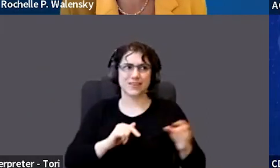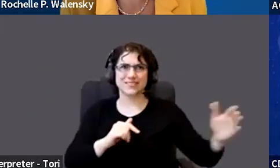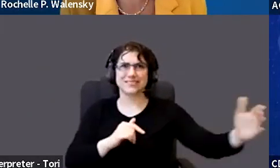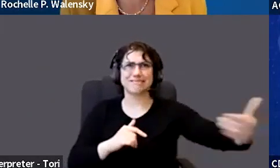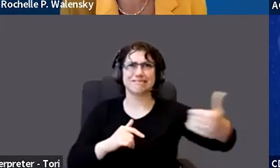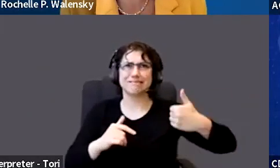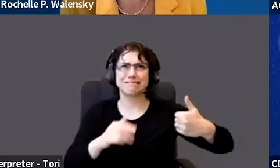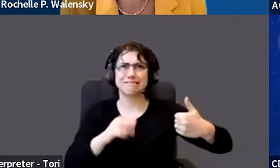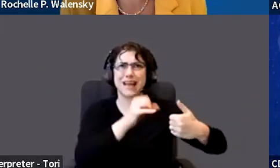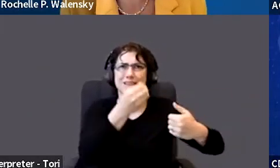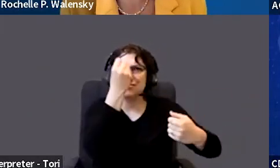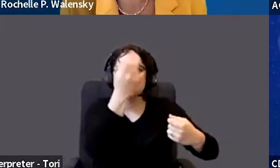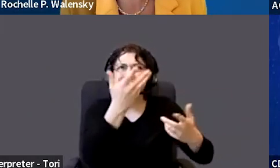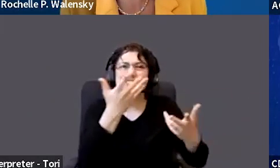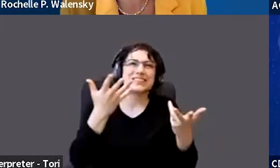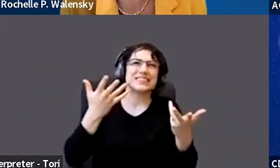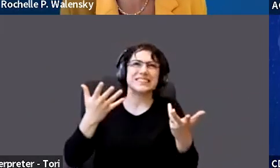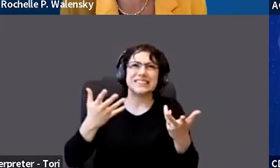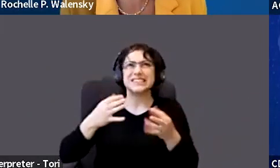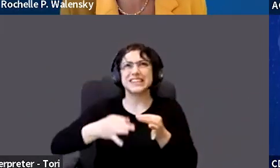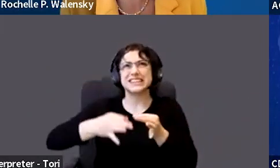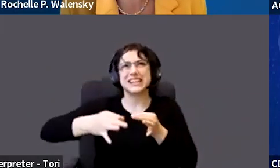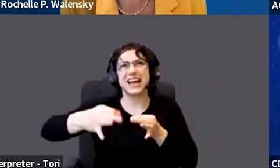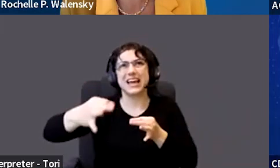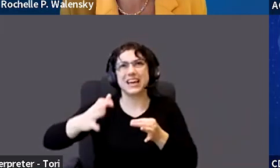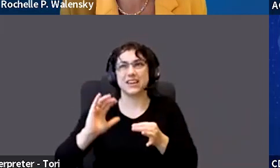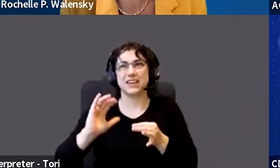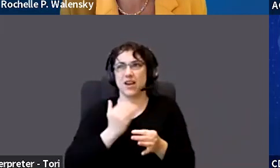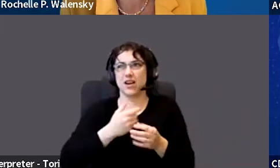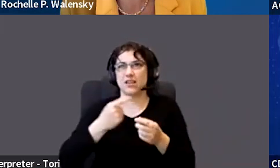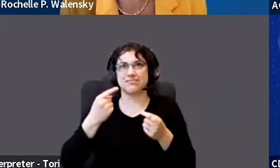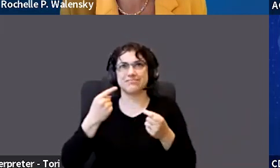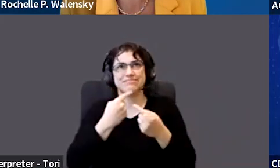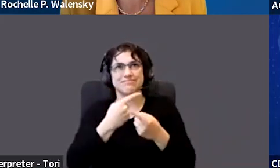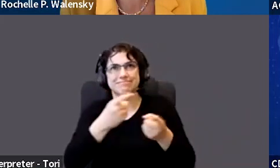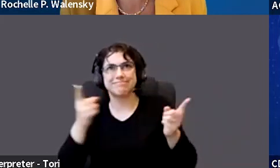with local health departments to understand their data with them to collect them standardly